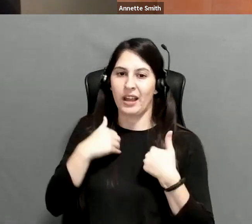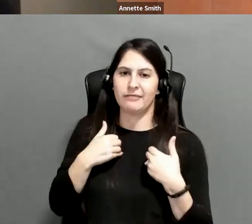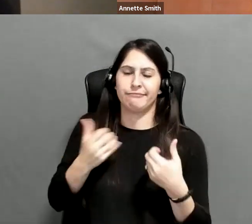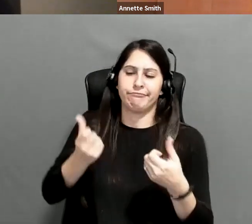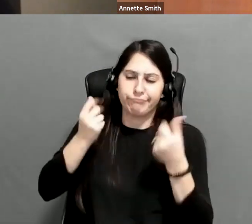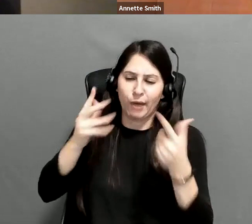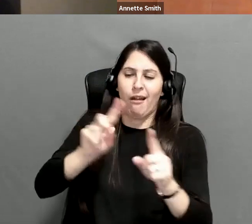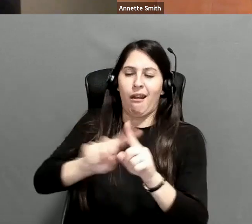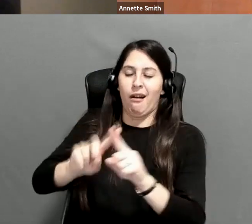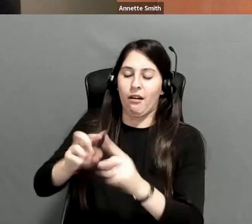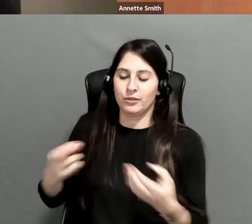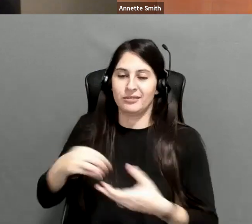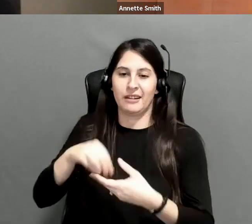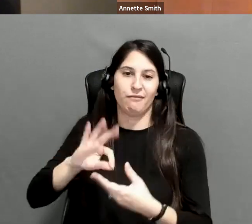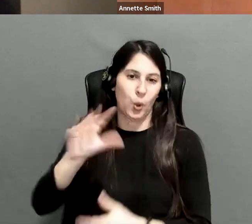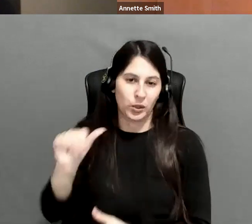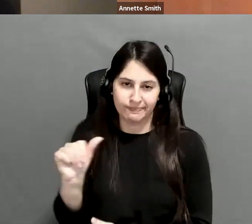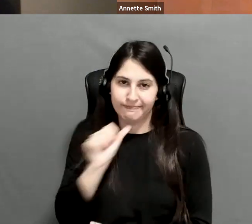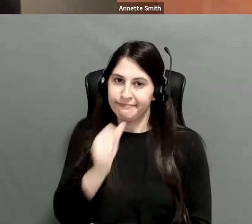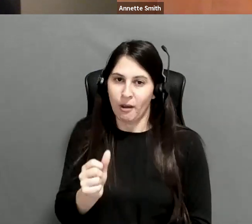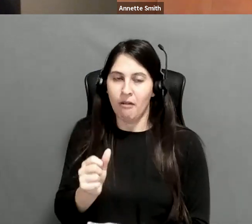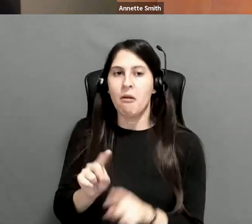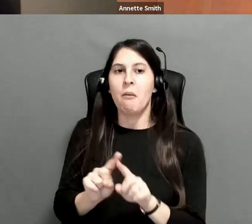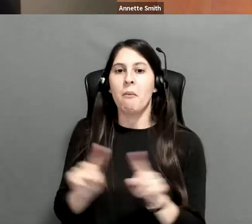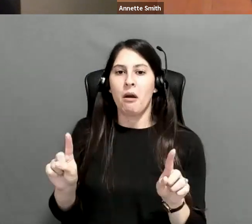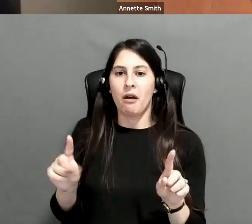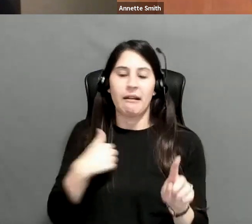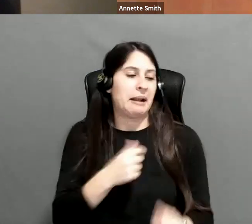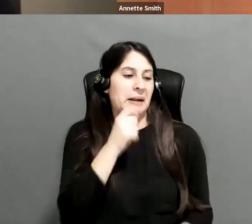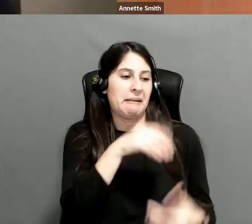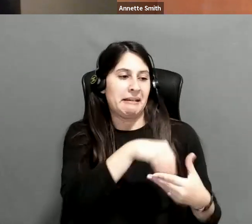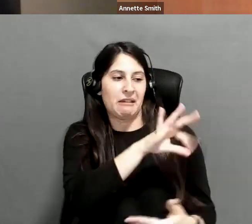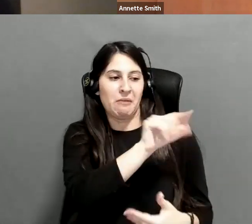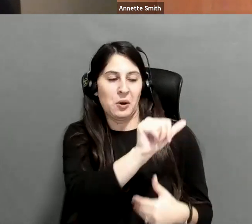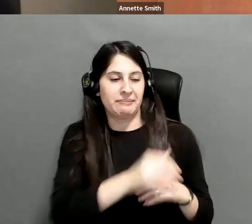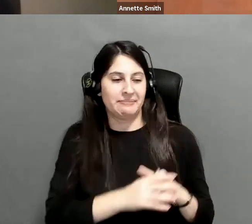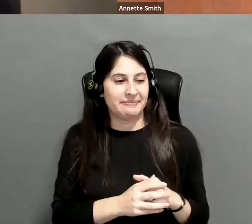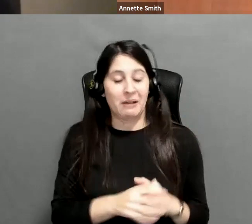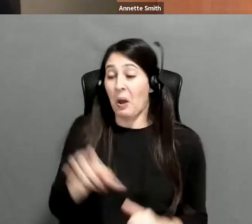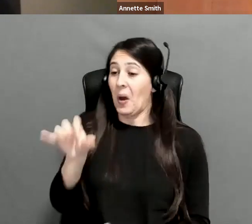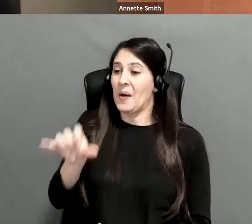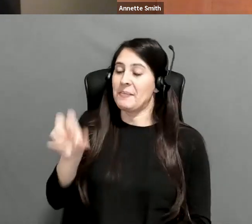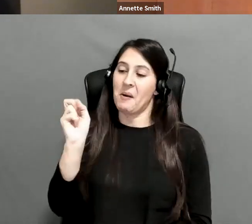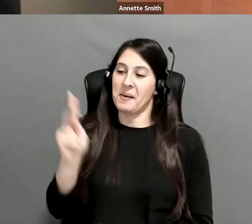I think -- yeah. Thank you Annette. I think last I checked there is not like a ton